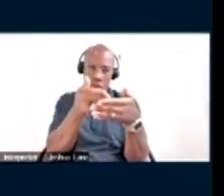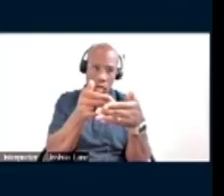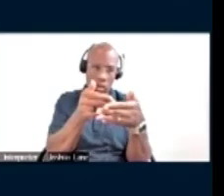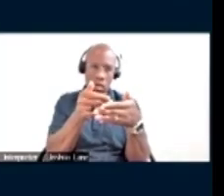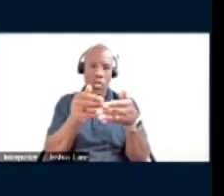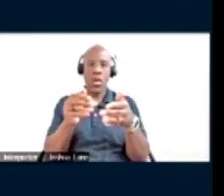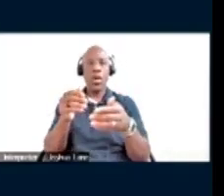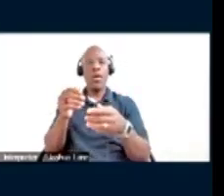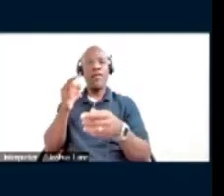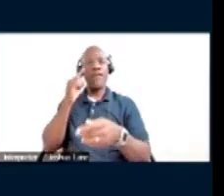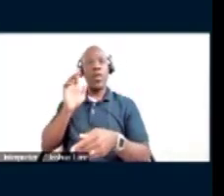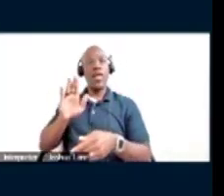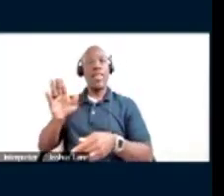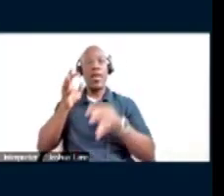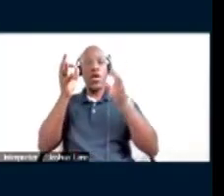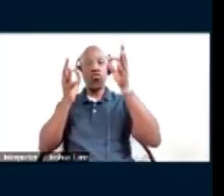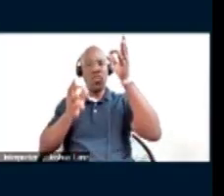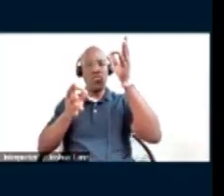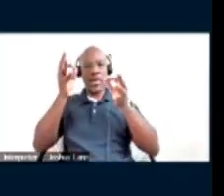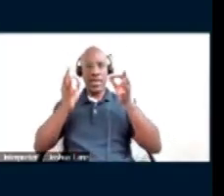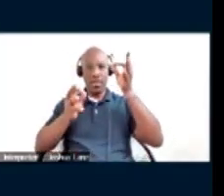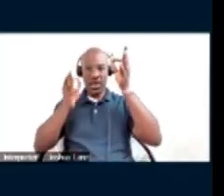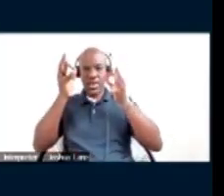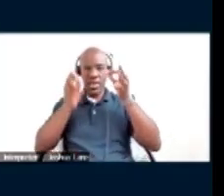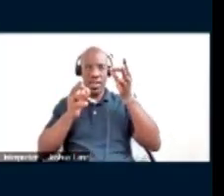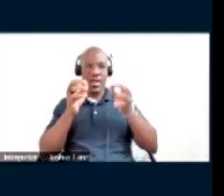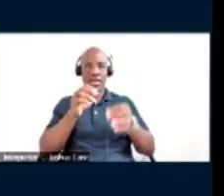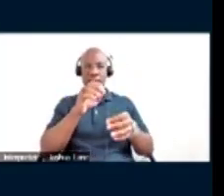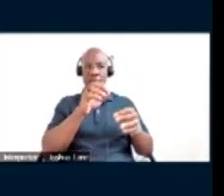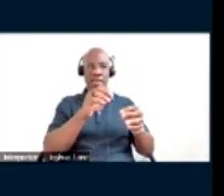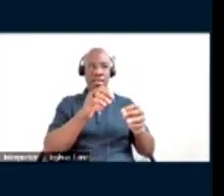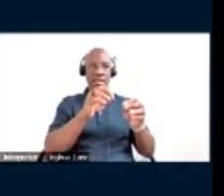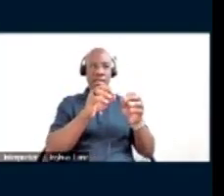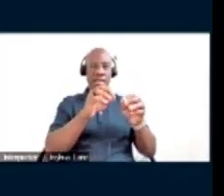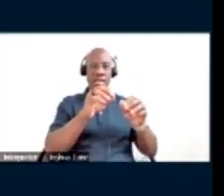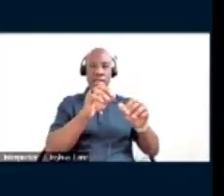How important is the research, how feasible and rigorous is it?